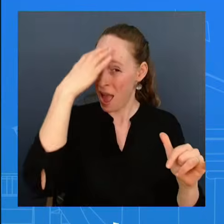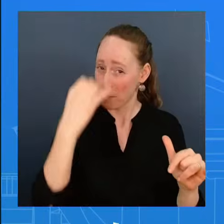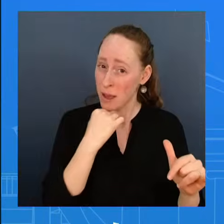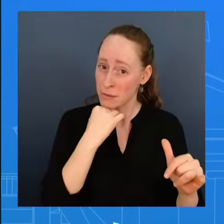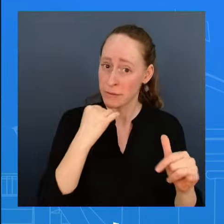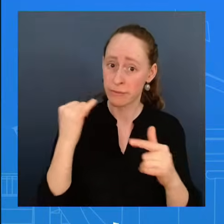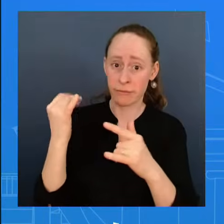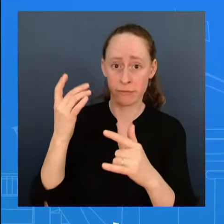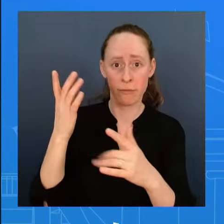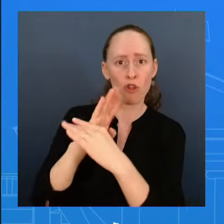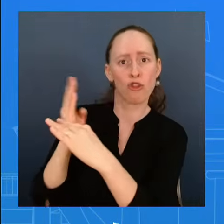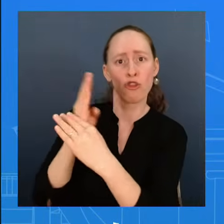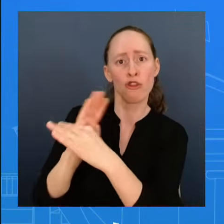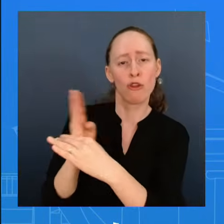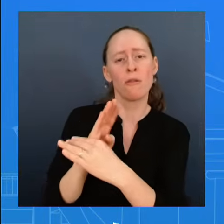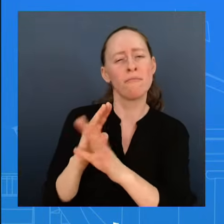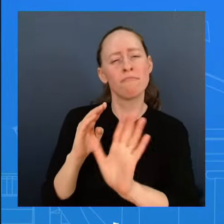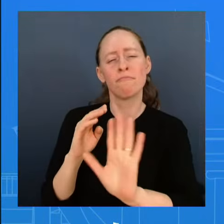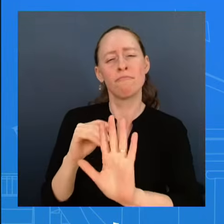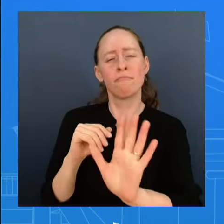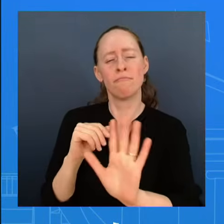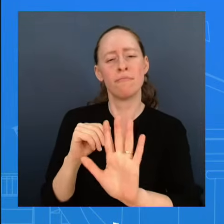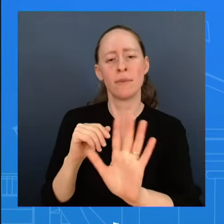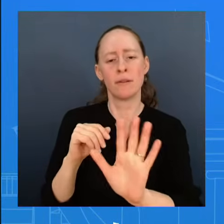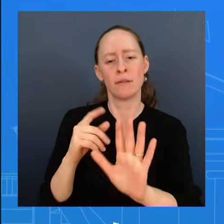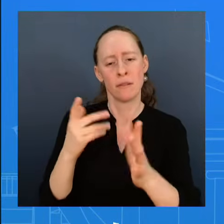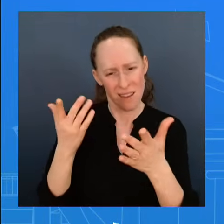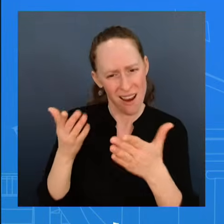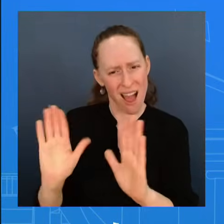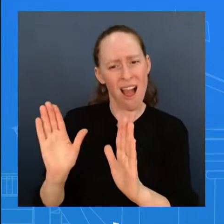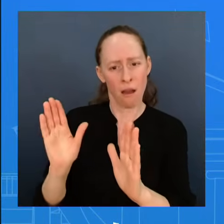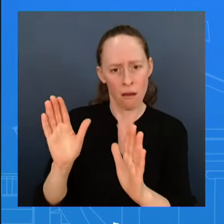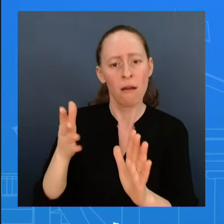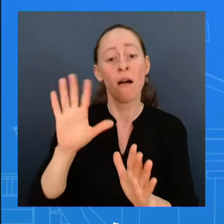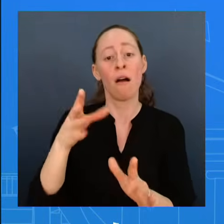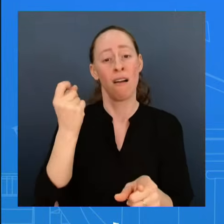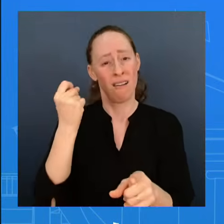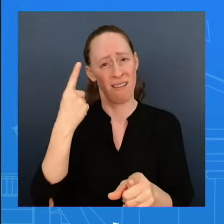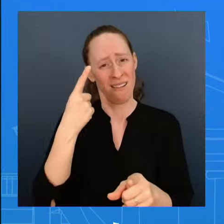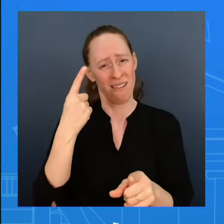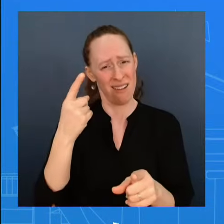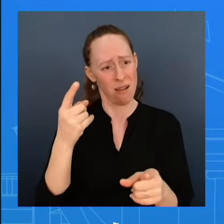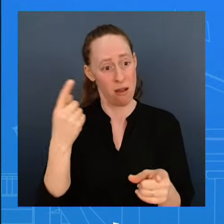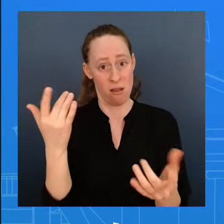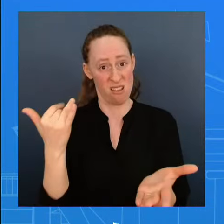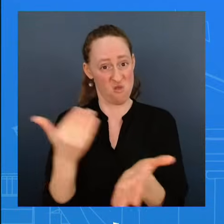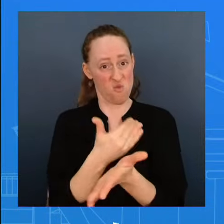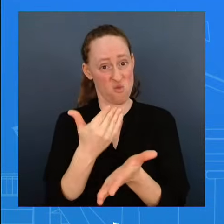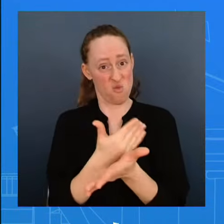They need to move forward and -- and move forward with this deal. And that is going to be -- this deal is also going to, obviously,